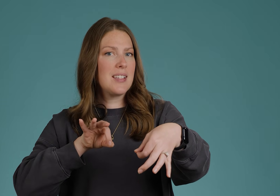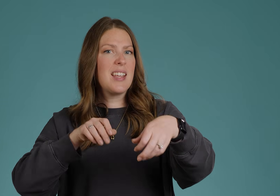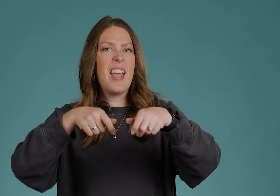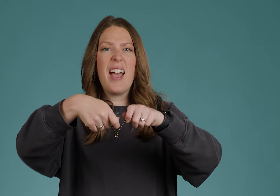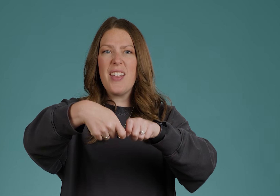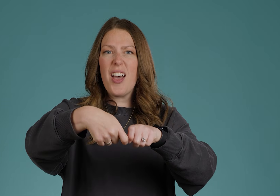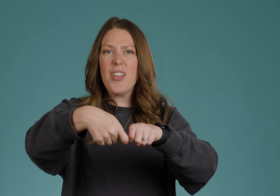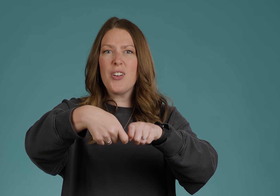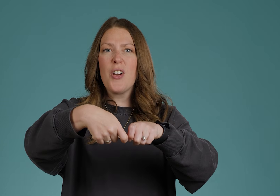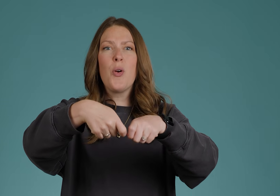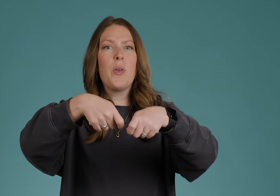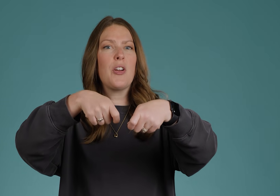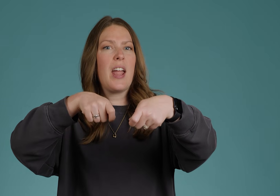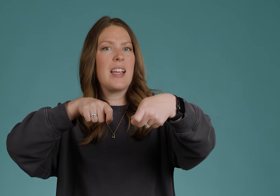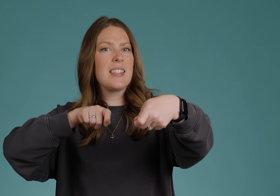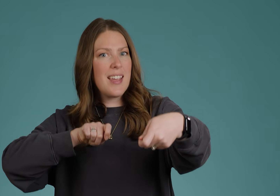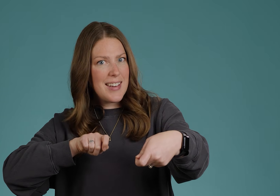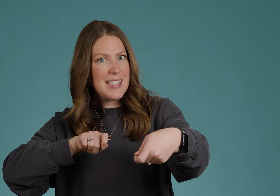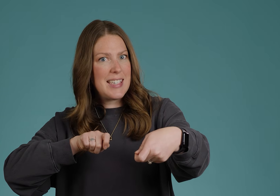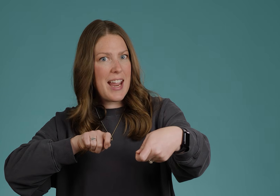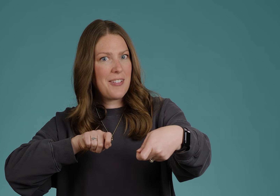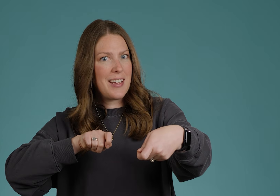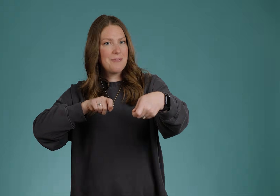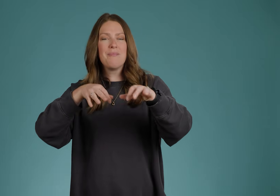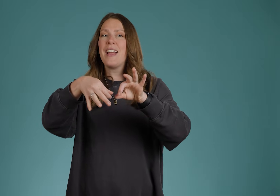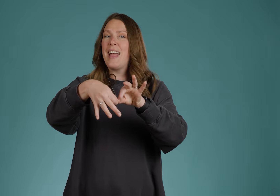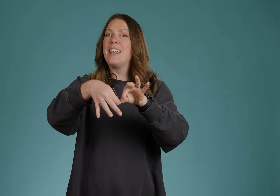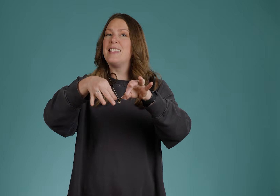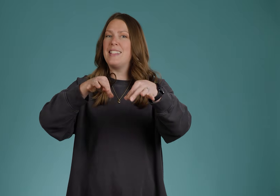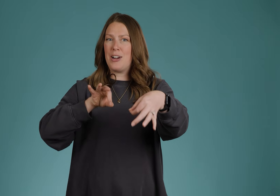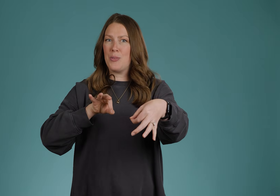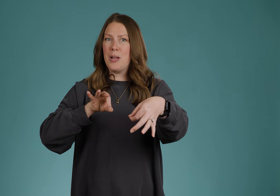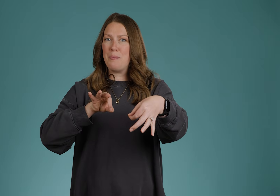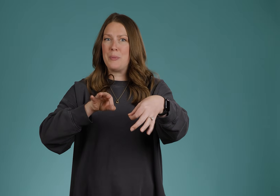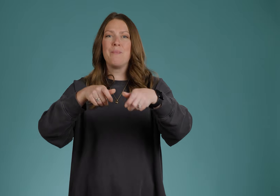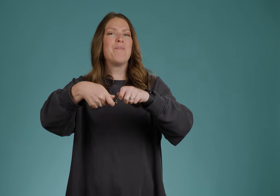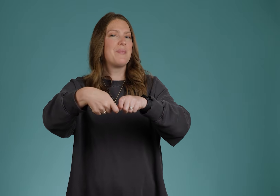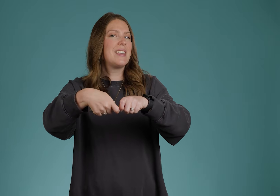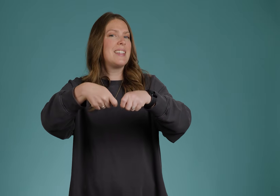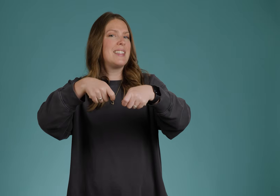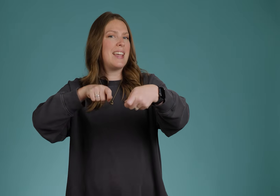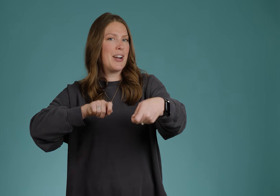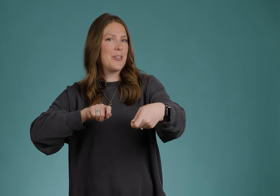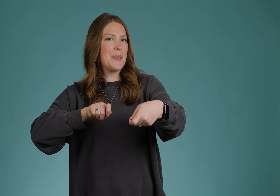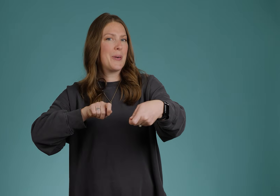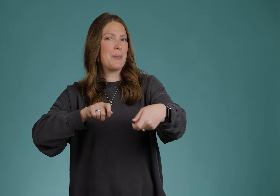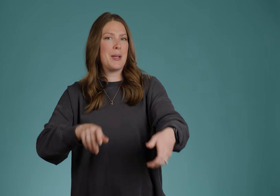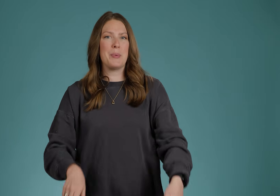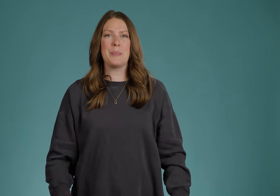and the other with your hands tearing. Tear or rip. Tear or rip.